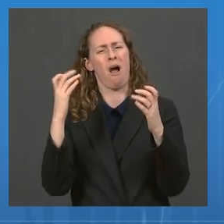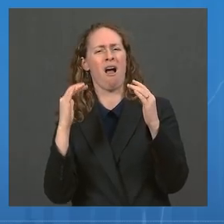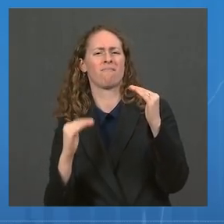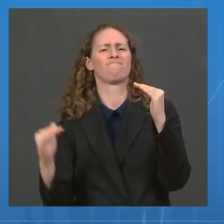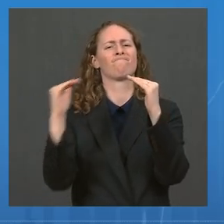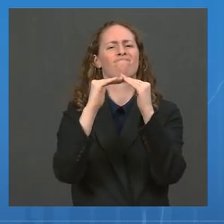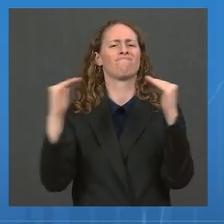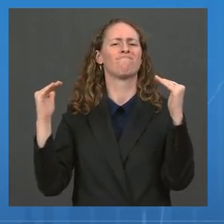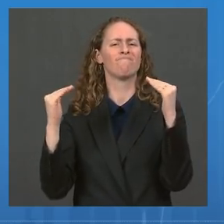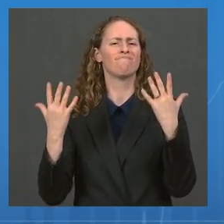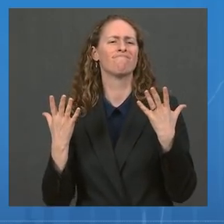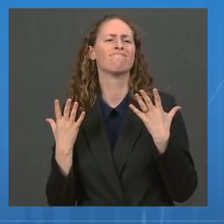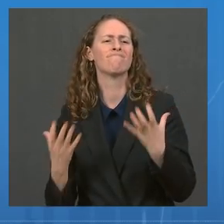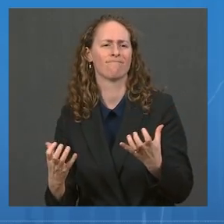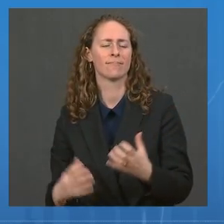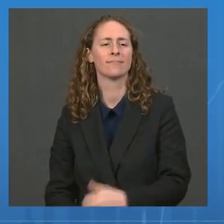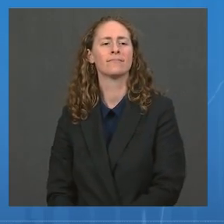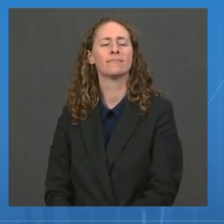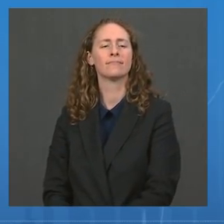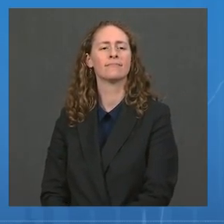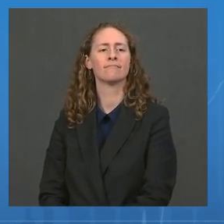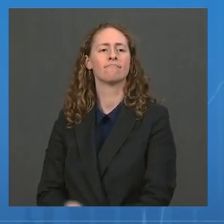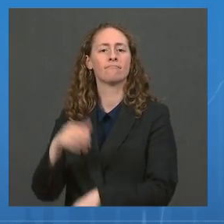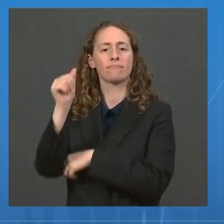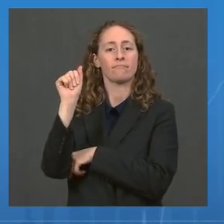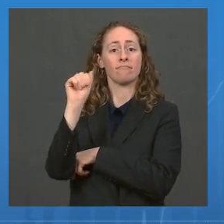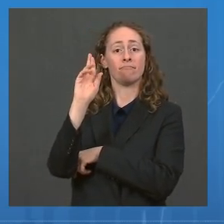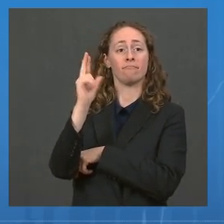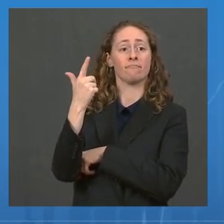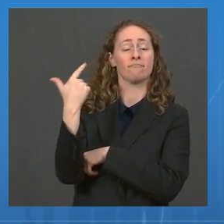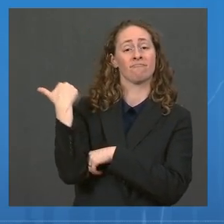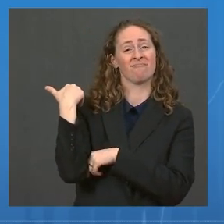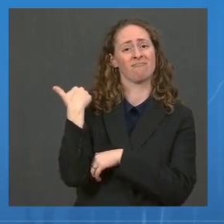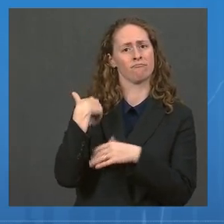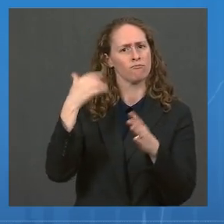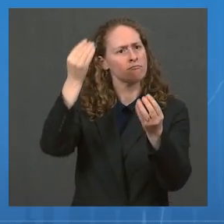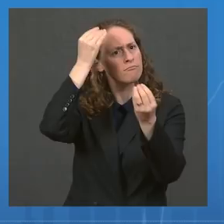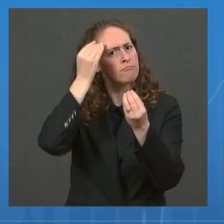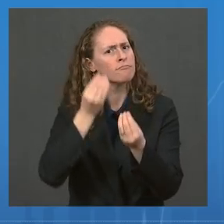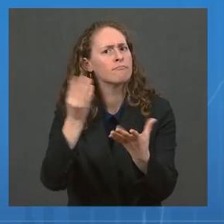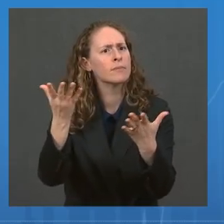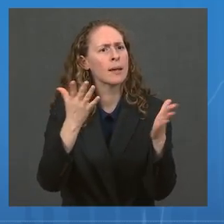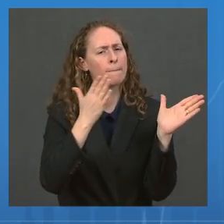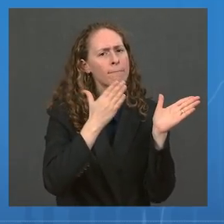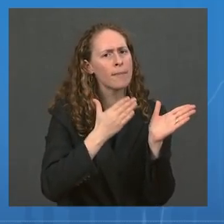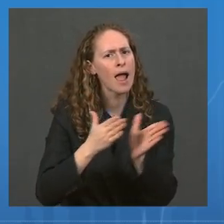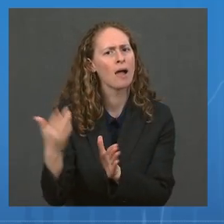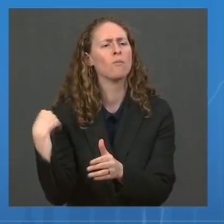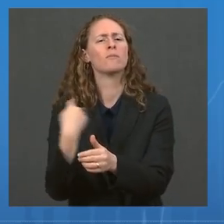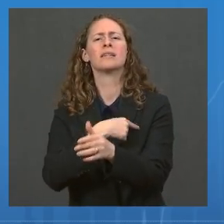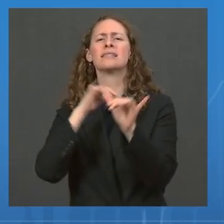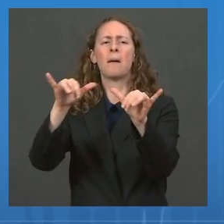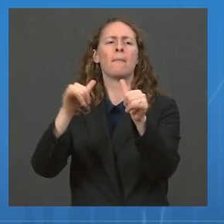we said we would follow the rel- -- regulatory and scientific processes. And over the last month, we have done exactly that.